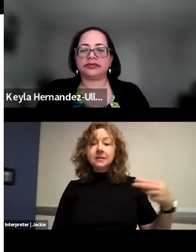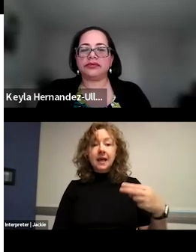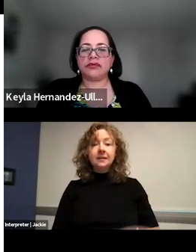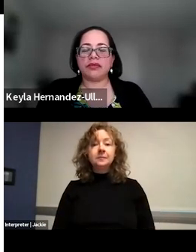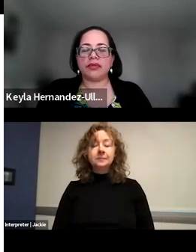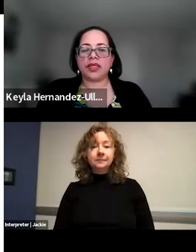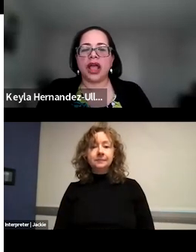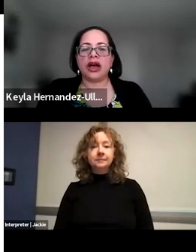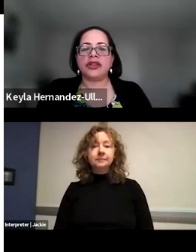Keyla Hernandez-Ulloa: Next slide, please.